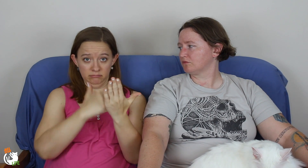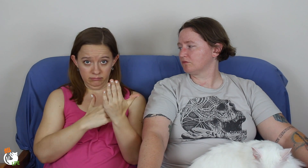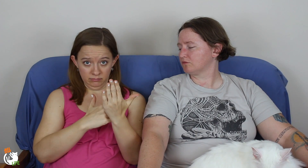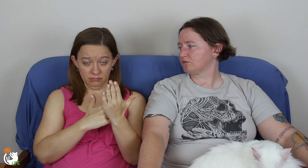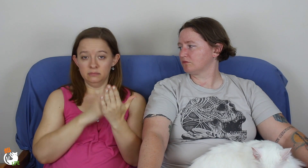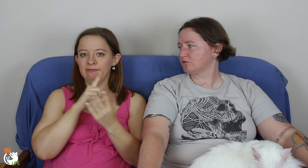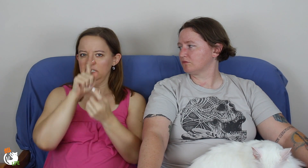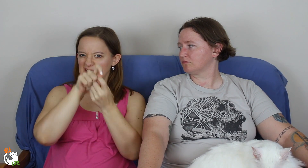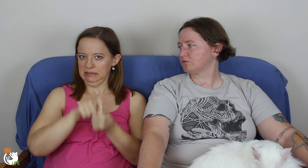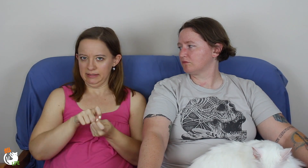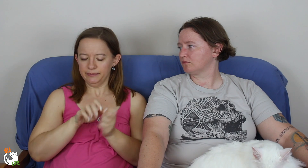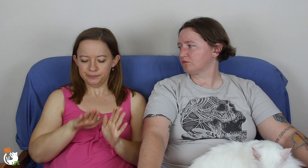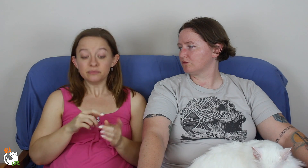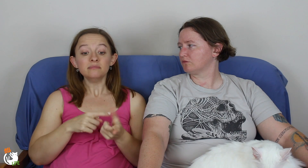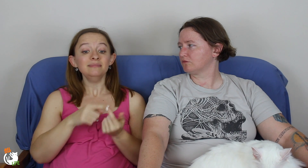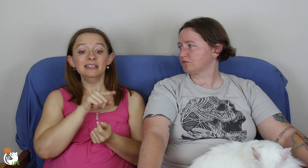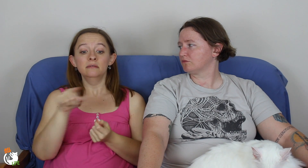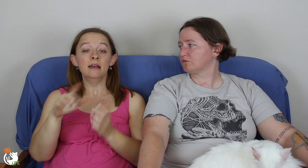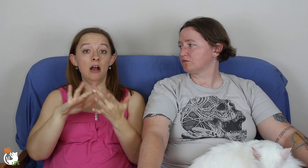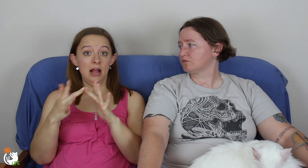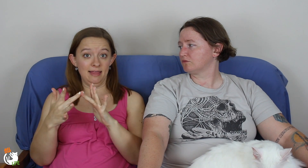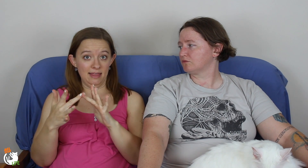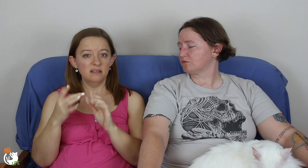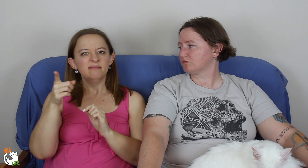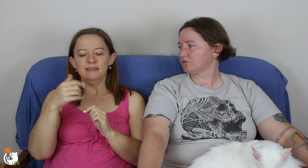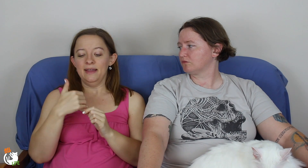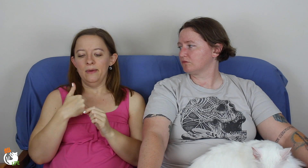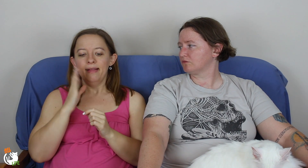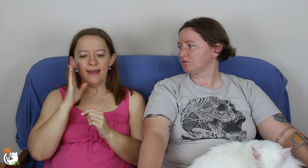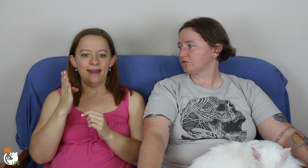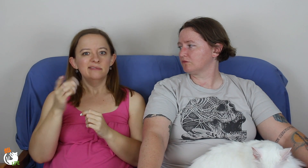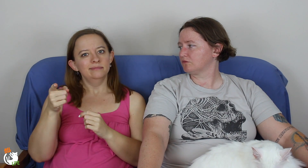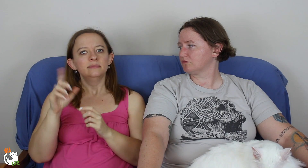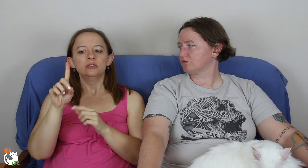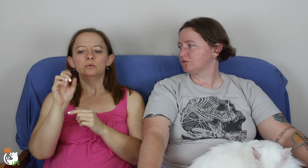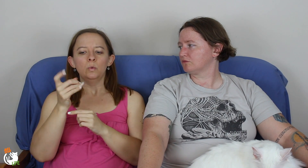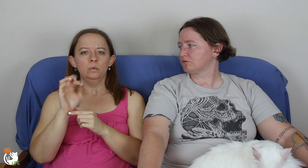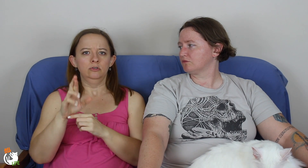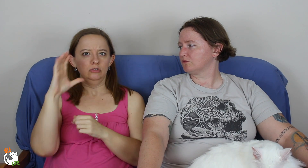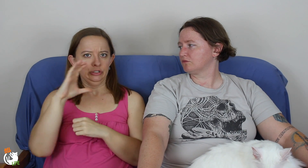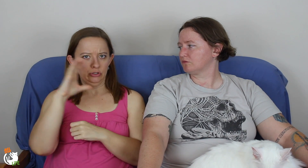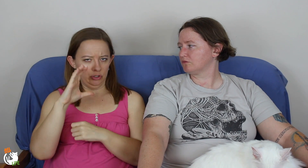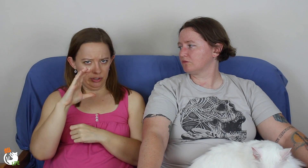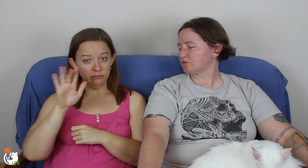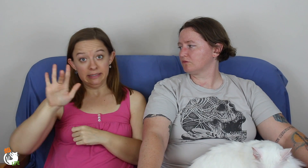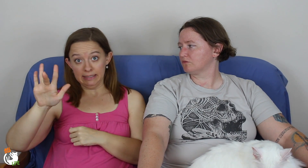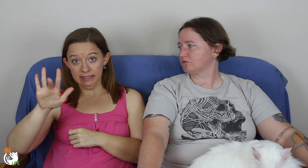So we made our list and we were very specific. Then you go online and they'll have like a donor search.